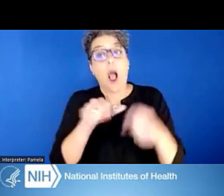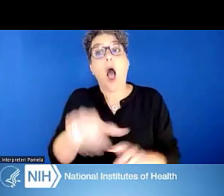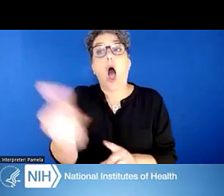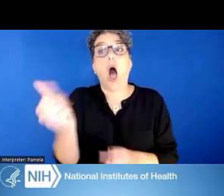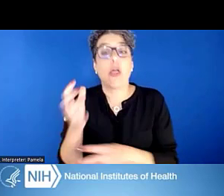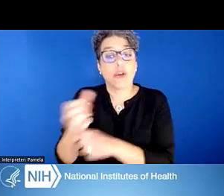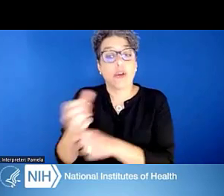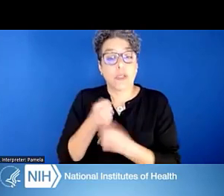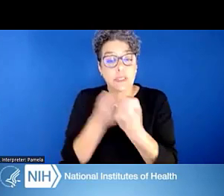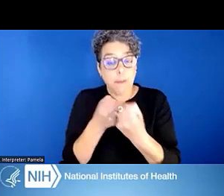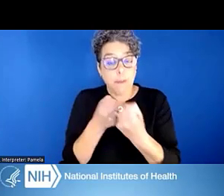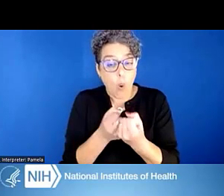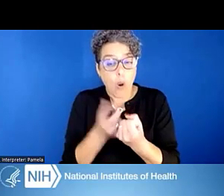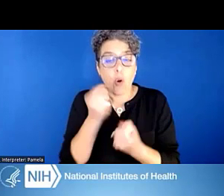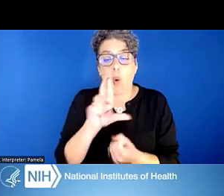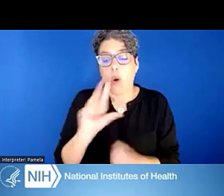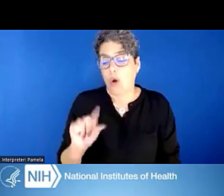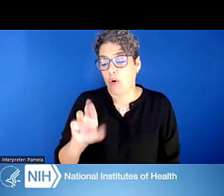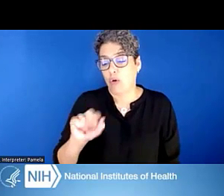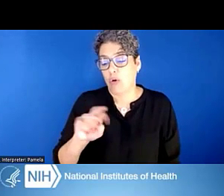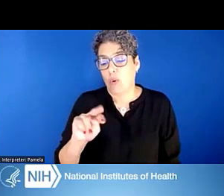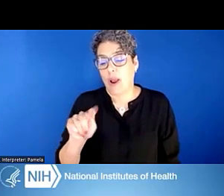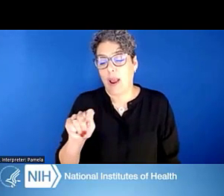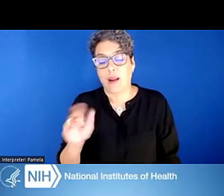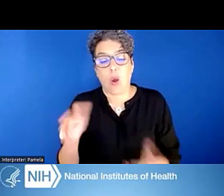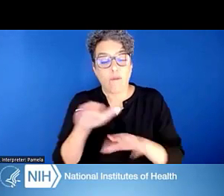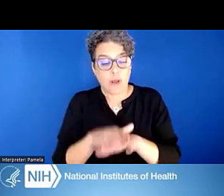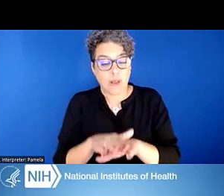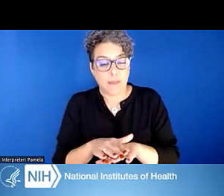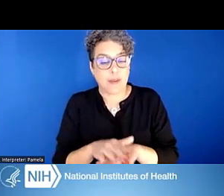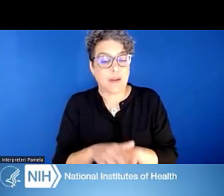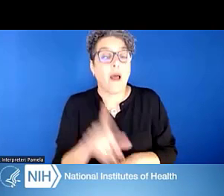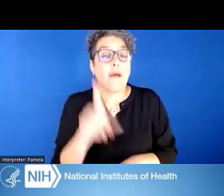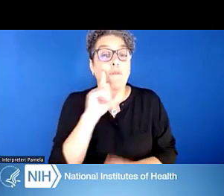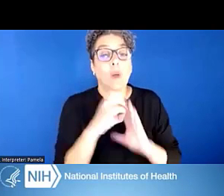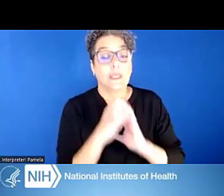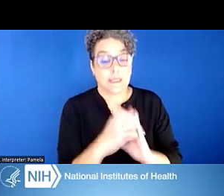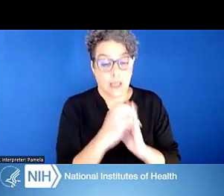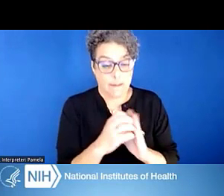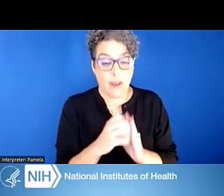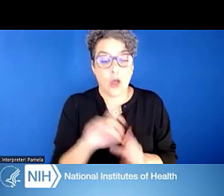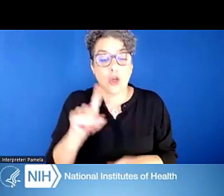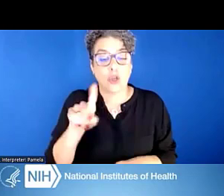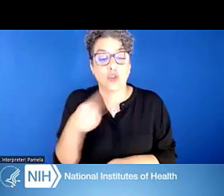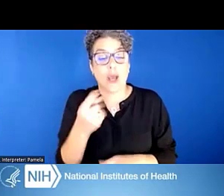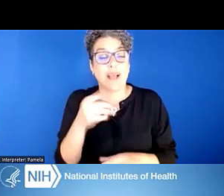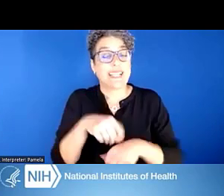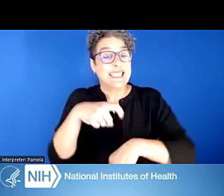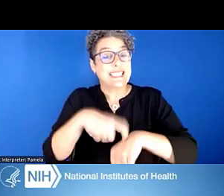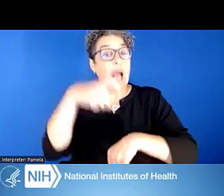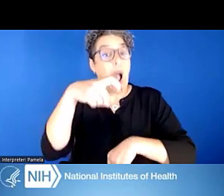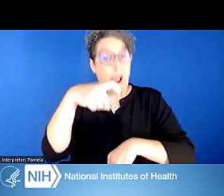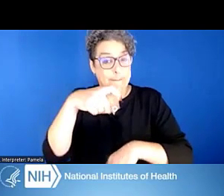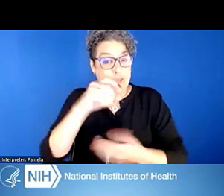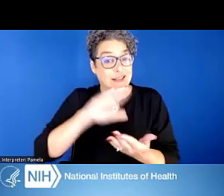For instance, if the just in time documents before a grant is made, we do ask the institution